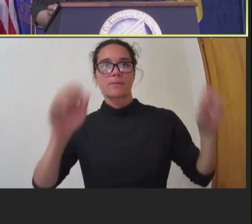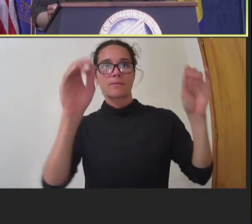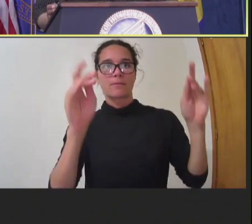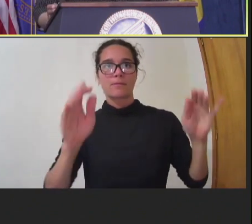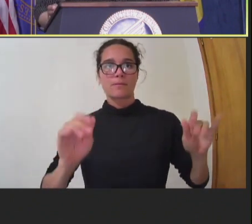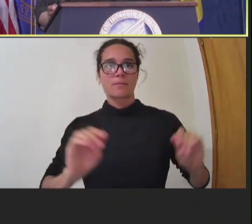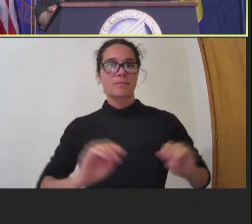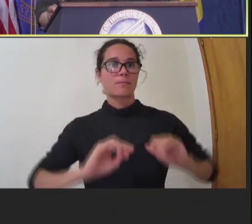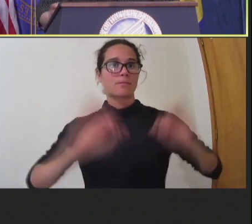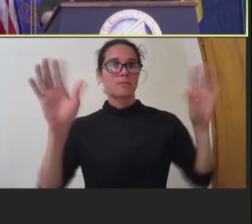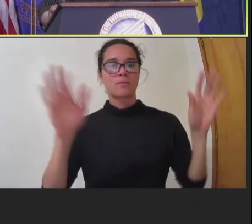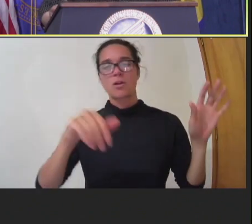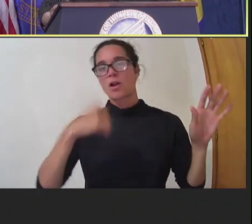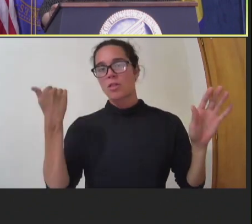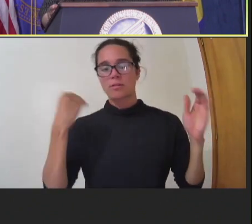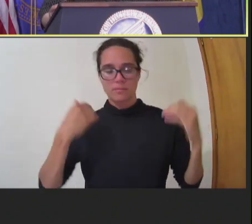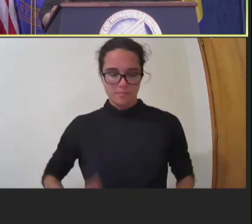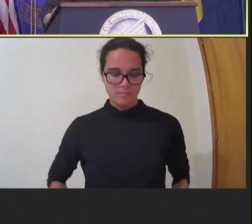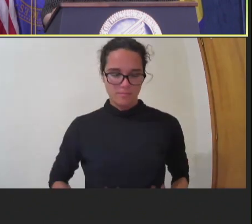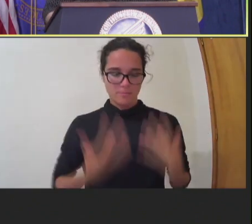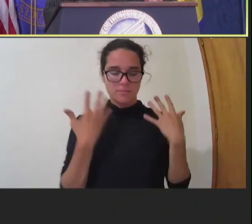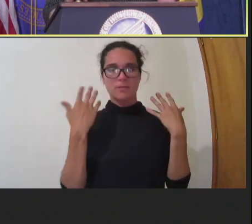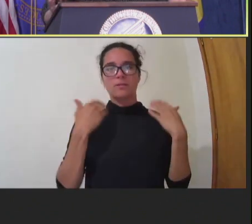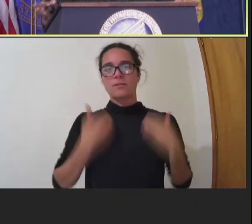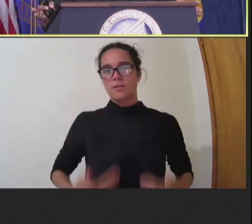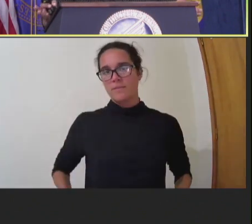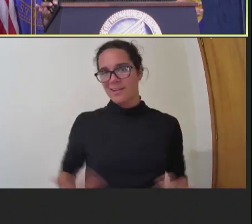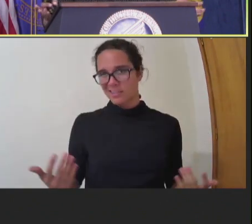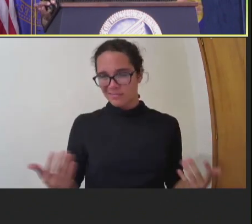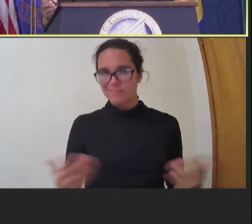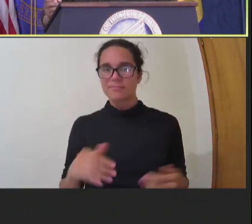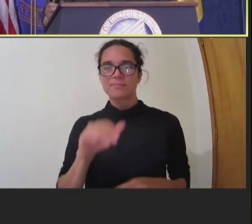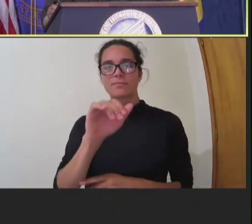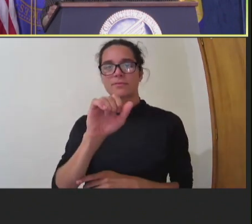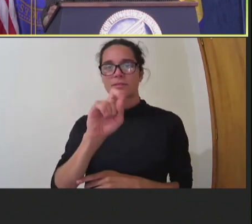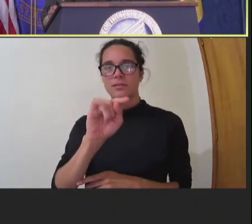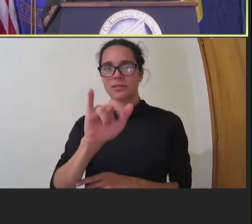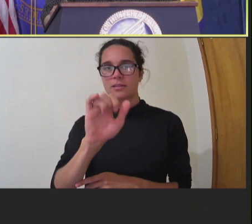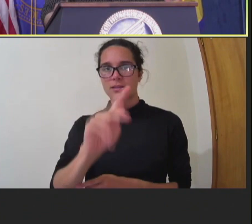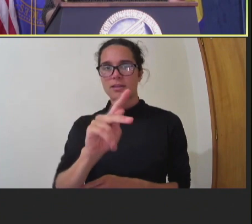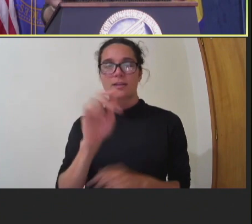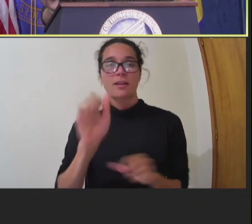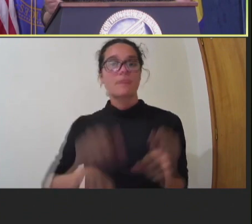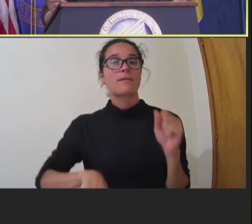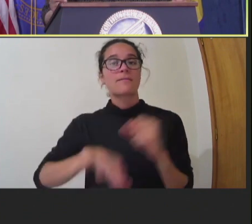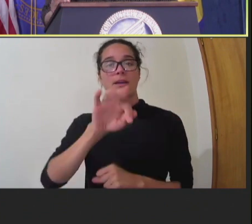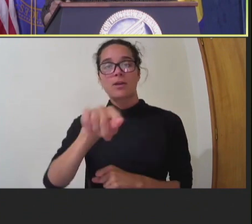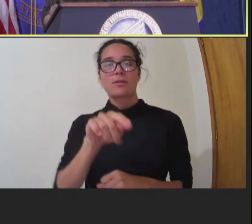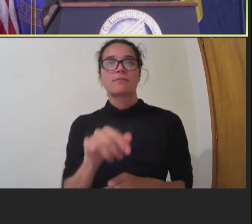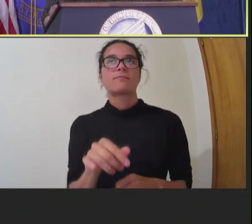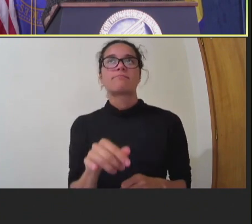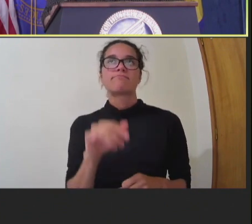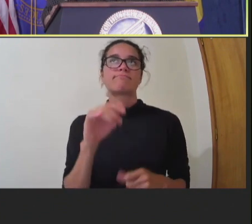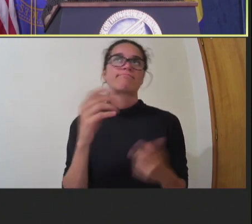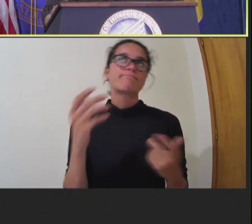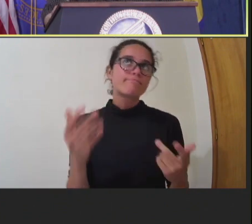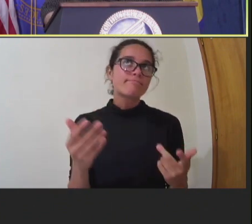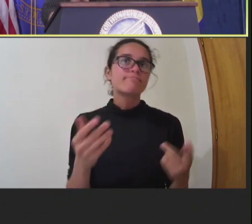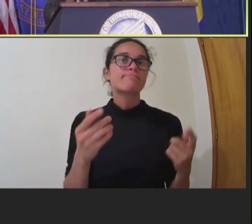STIC can also be found incidentally in people who have surgery for total hysterectomy in a subset